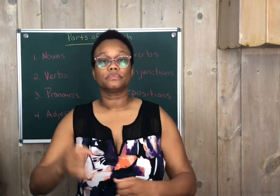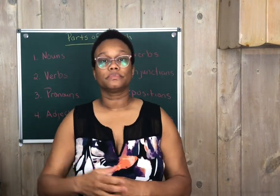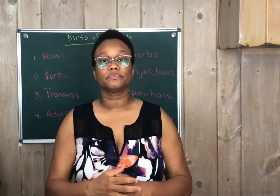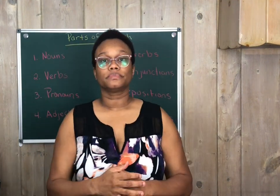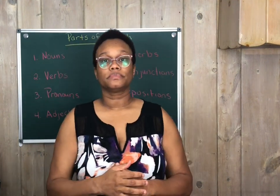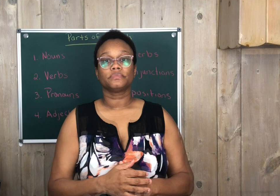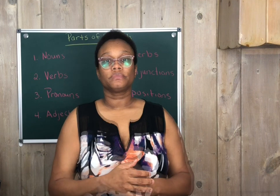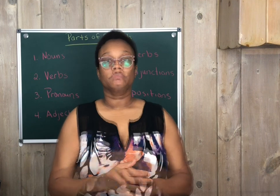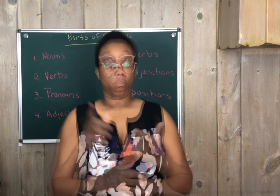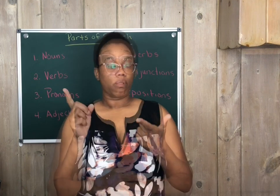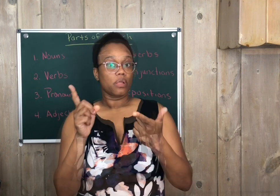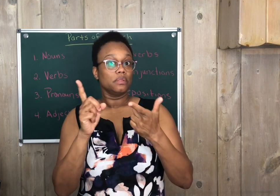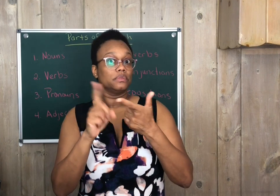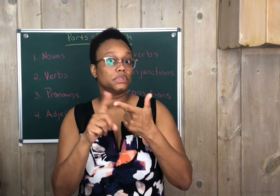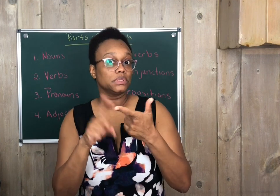imagination